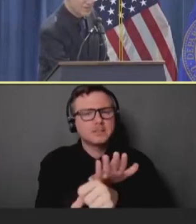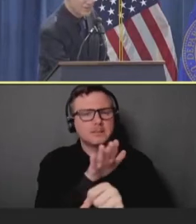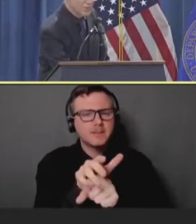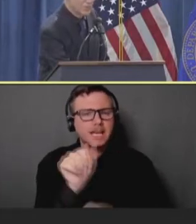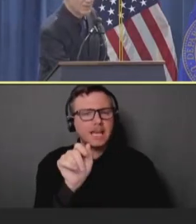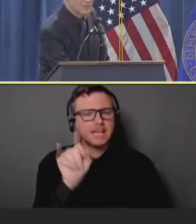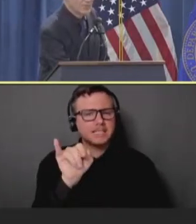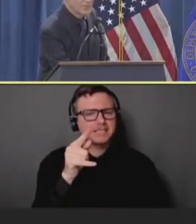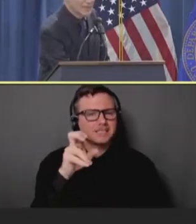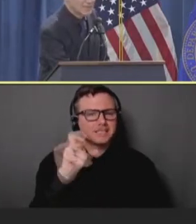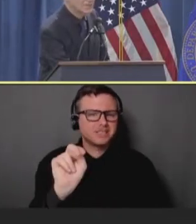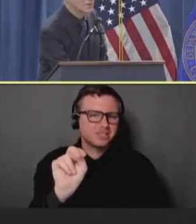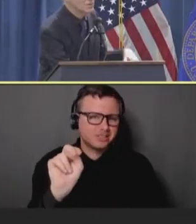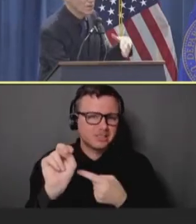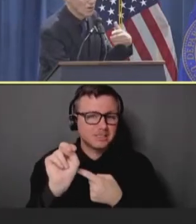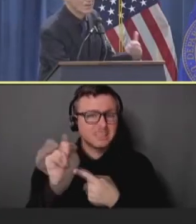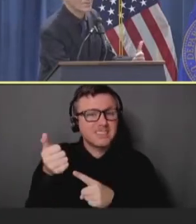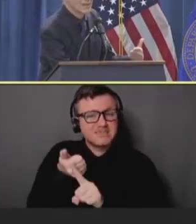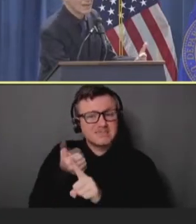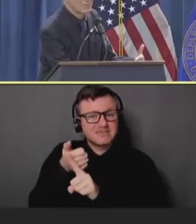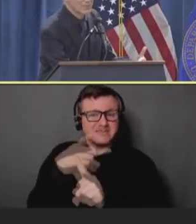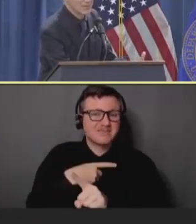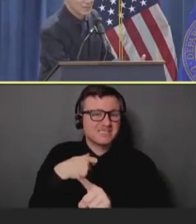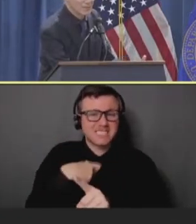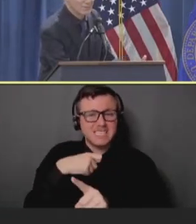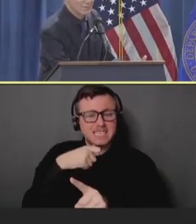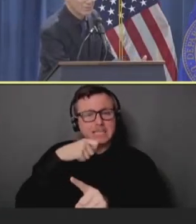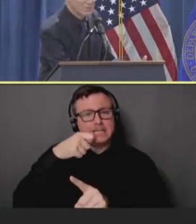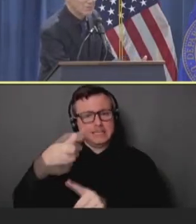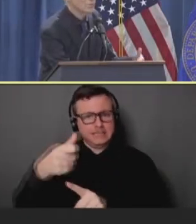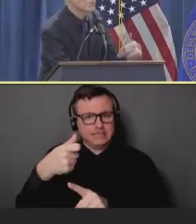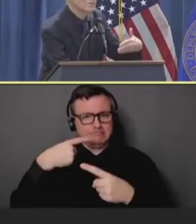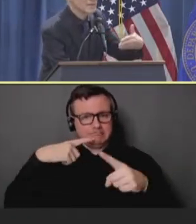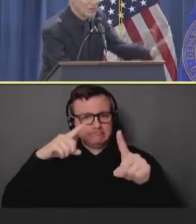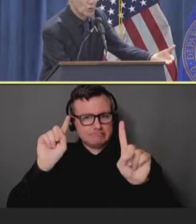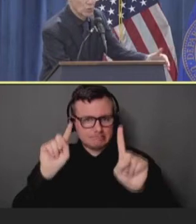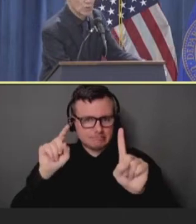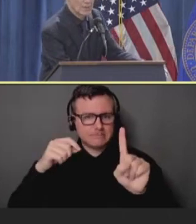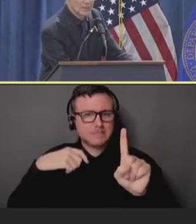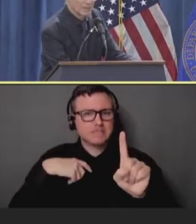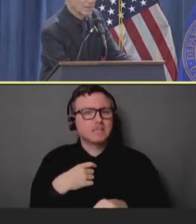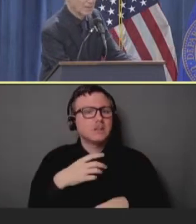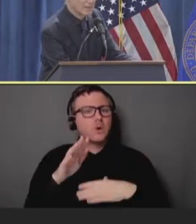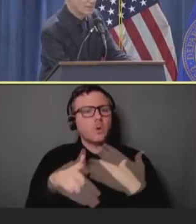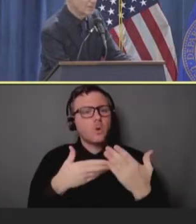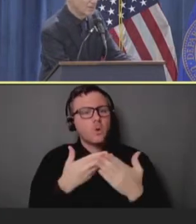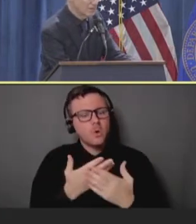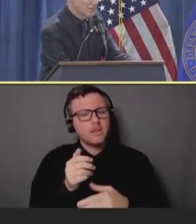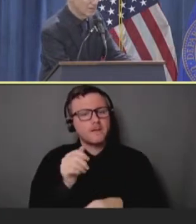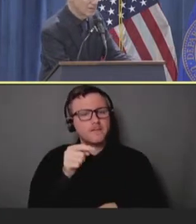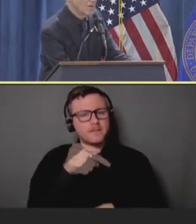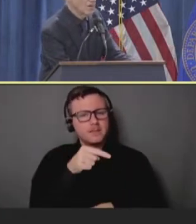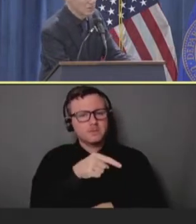do meaningful tests because all of the IPV that was being produced was being used in the field.